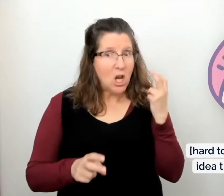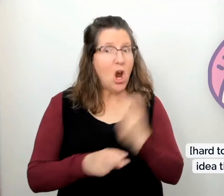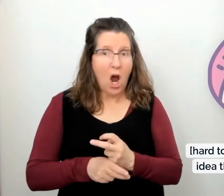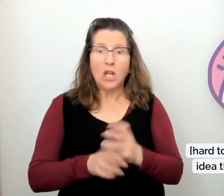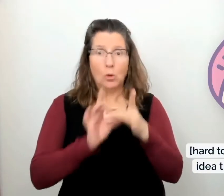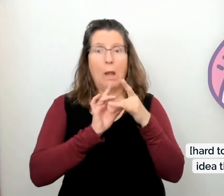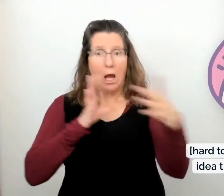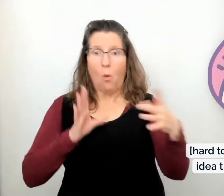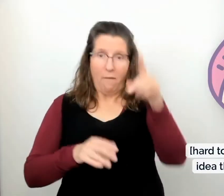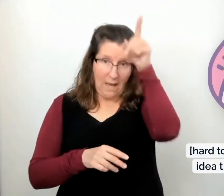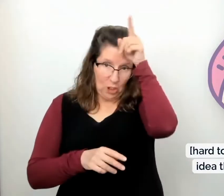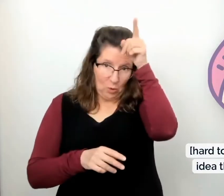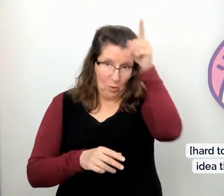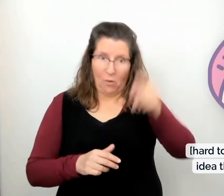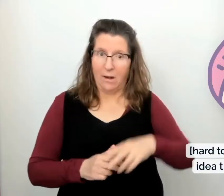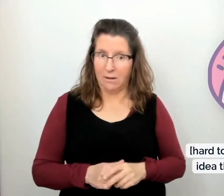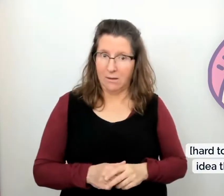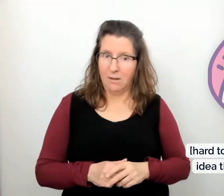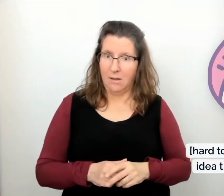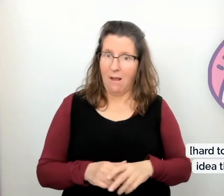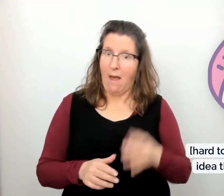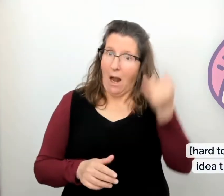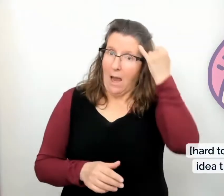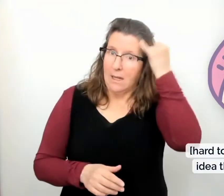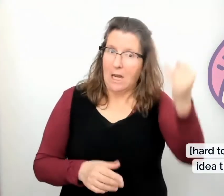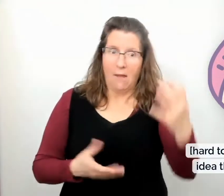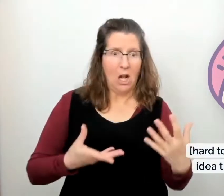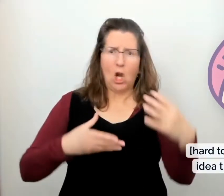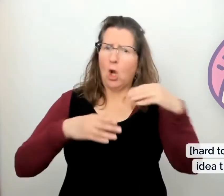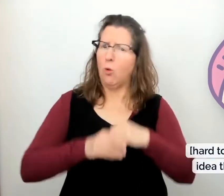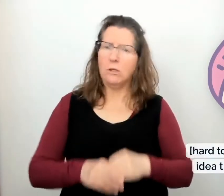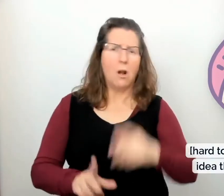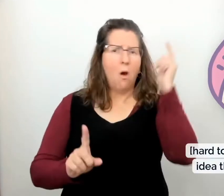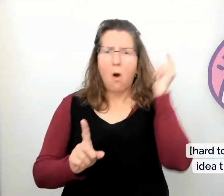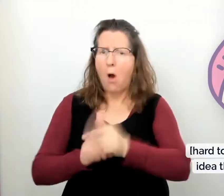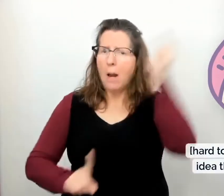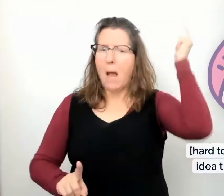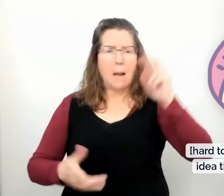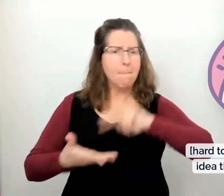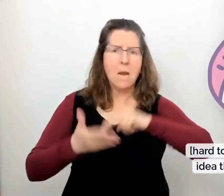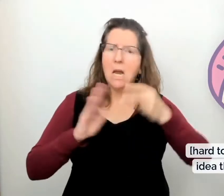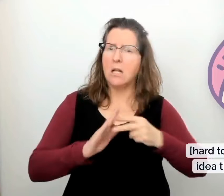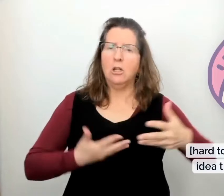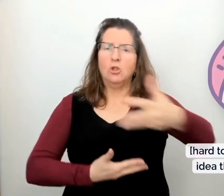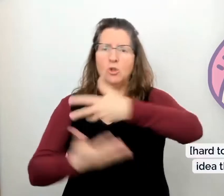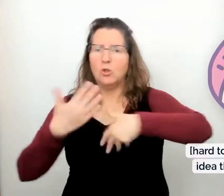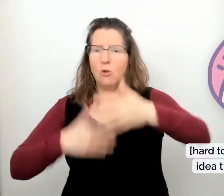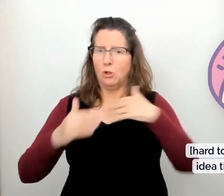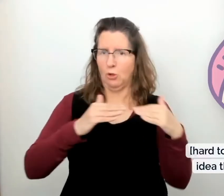It's hard to let go of that unicorn. It's hard for us to let go of the unicorn of inclusive education.